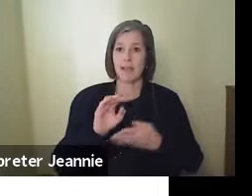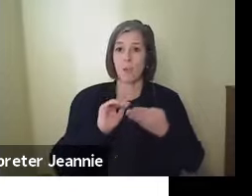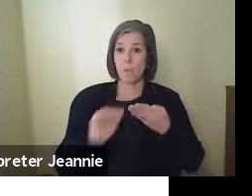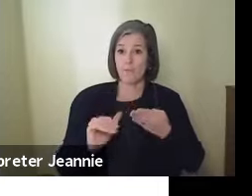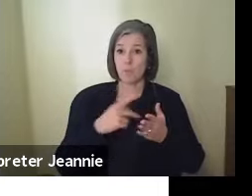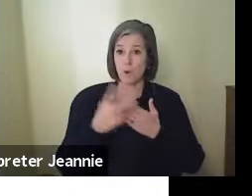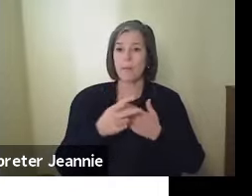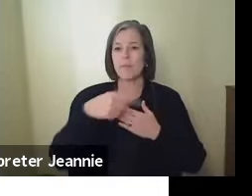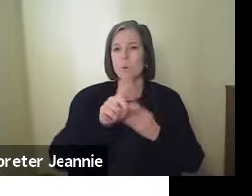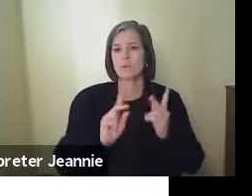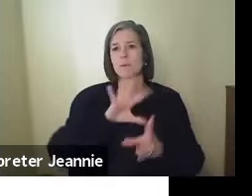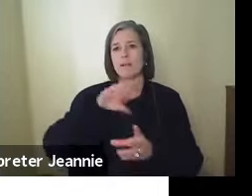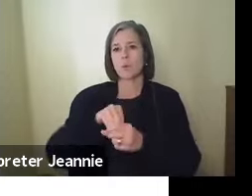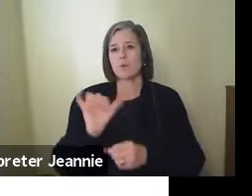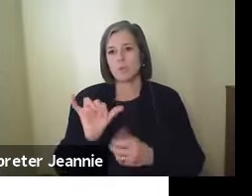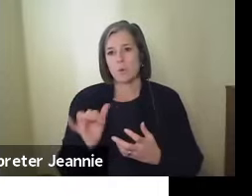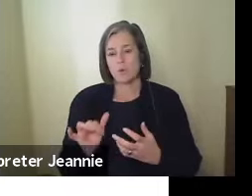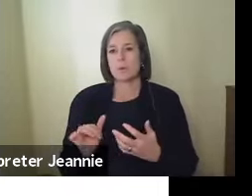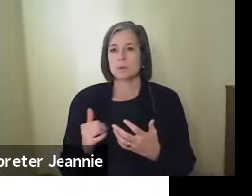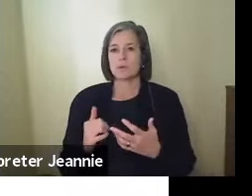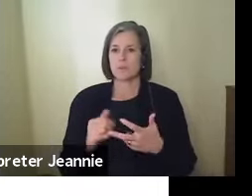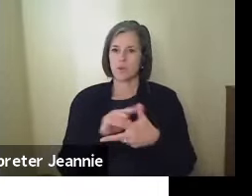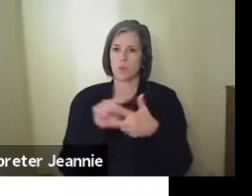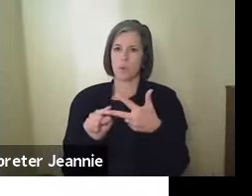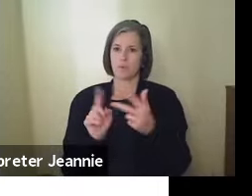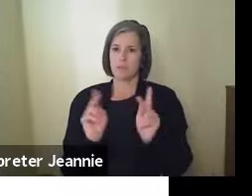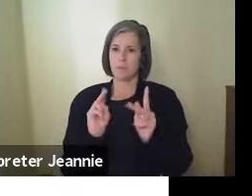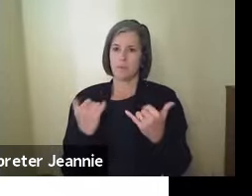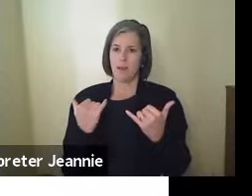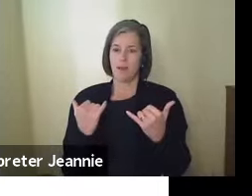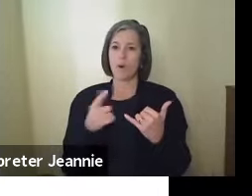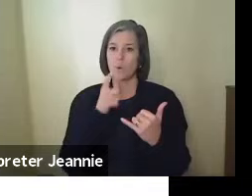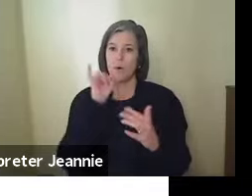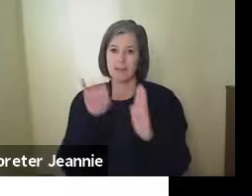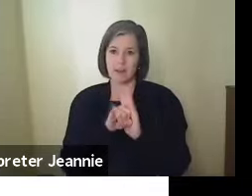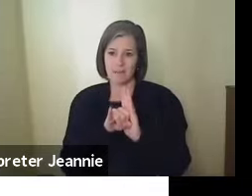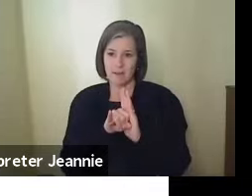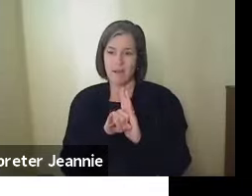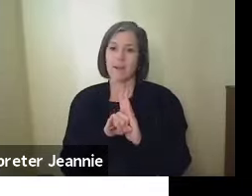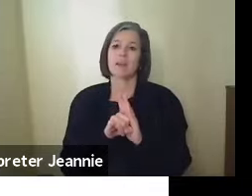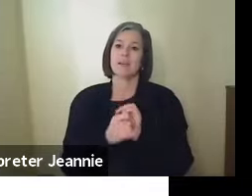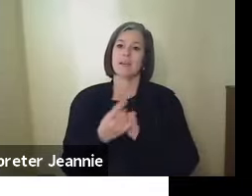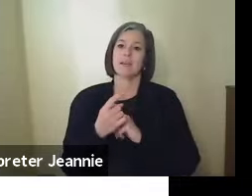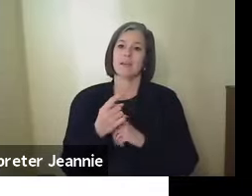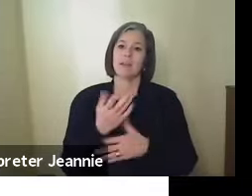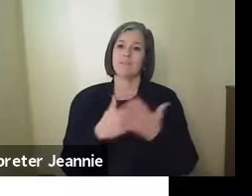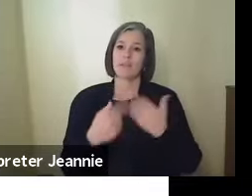So those are the folks at this point who are -- are identified in Phase 1A1,